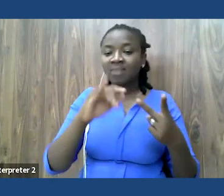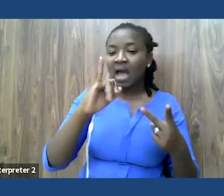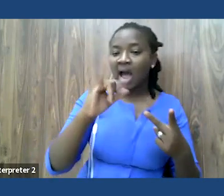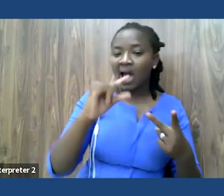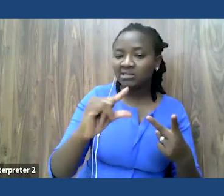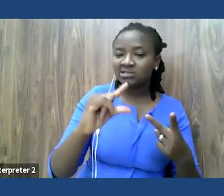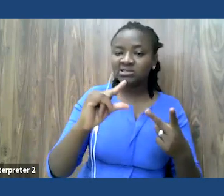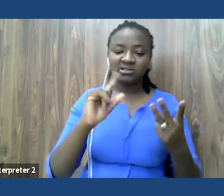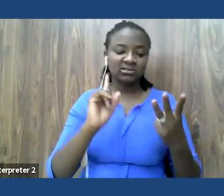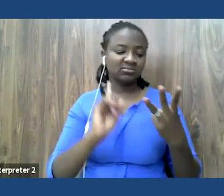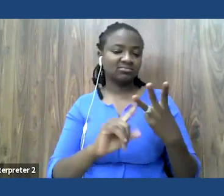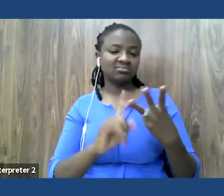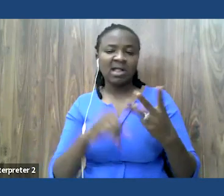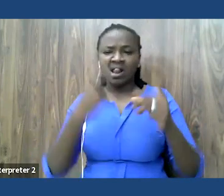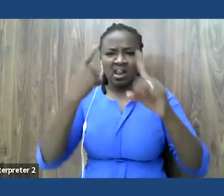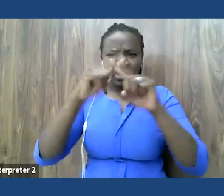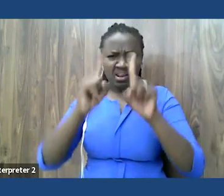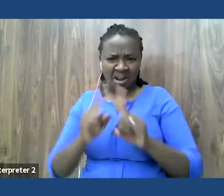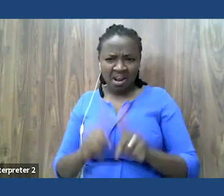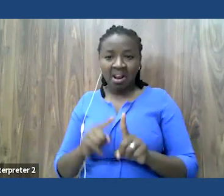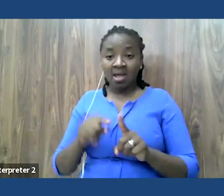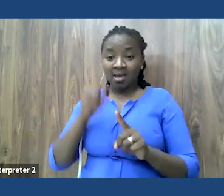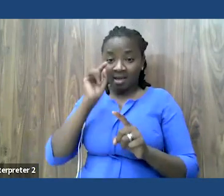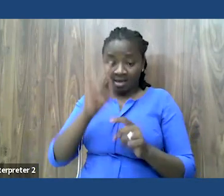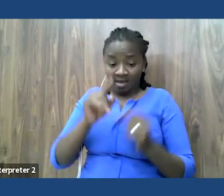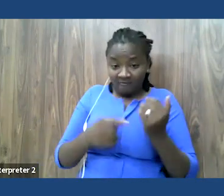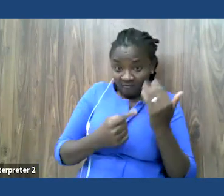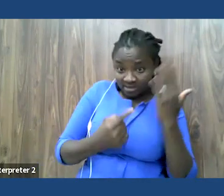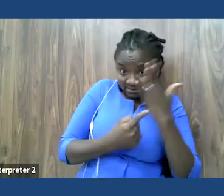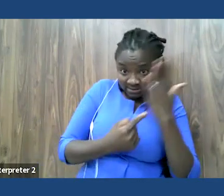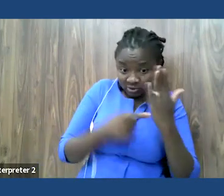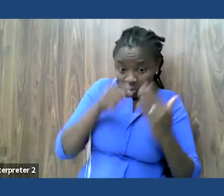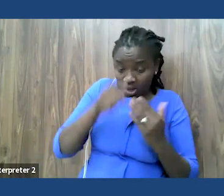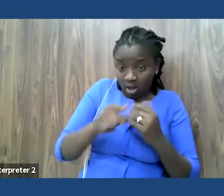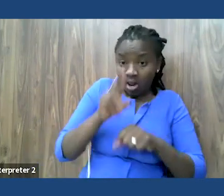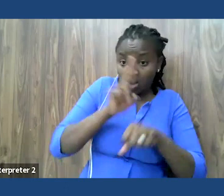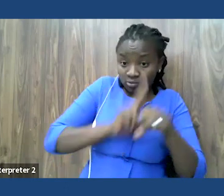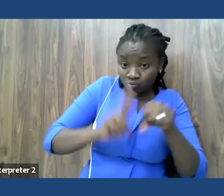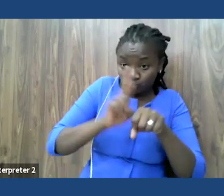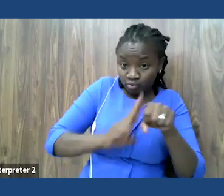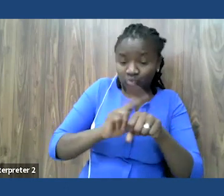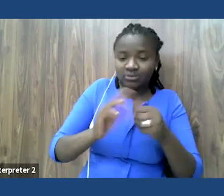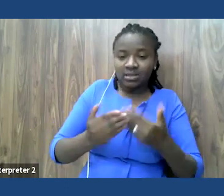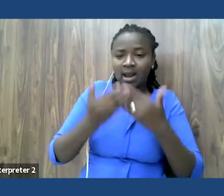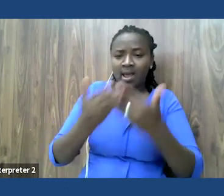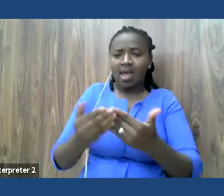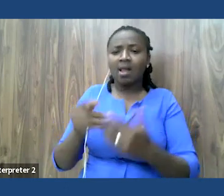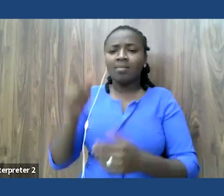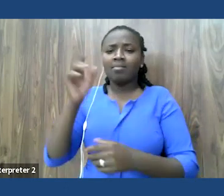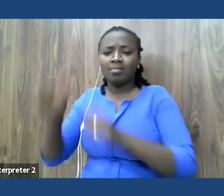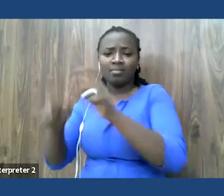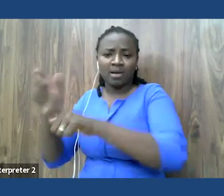in healthcare organizations that work with older people to do a little bit of a double